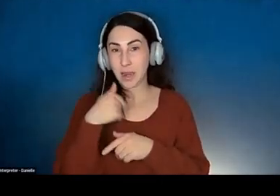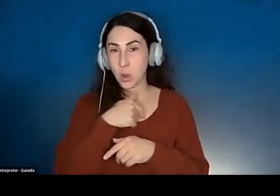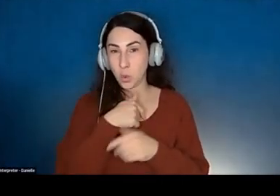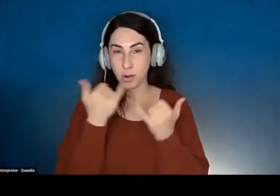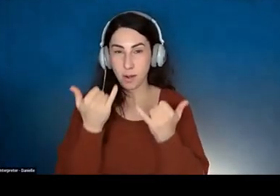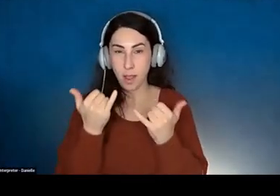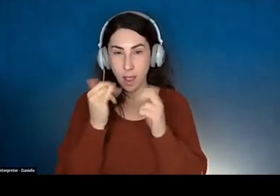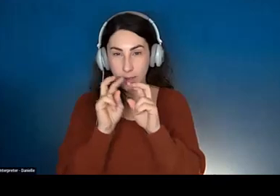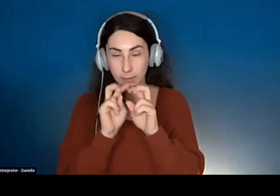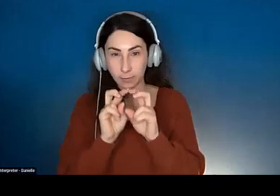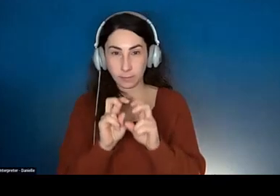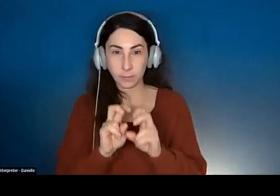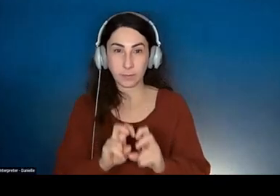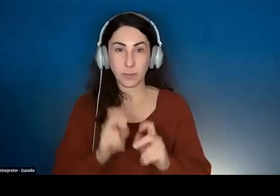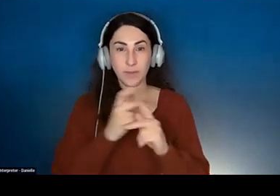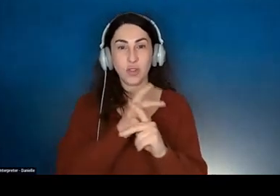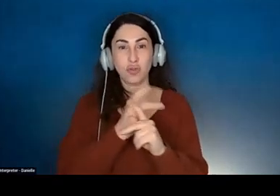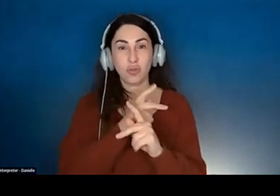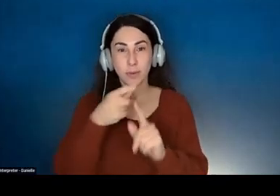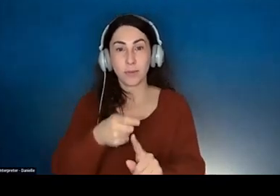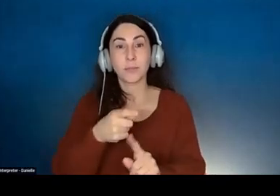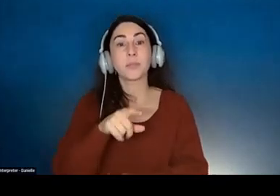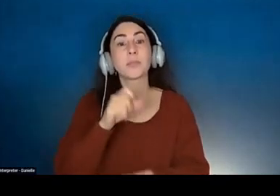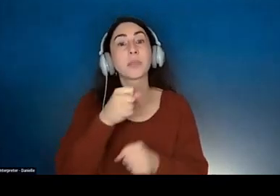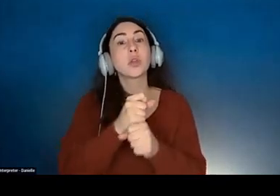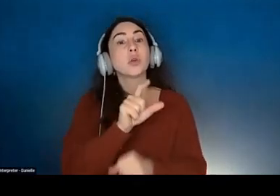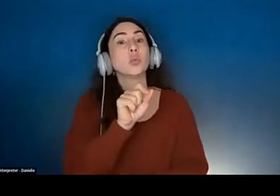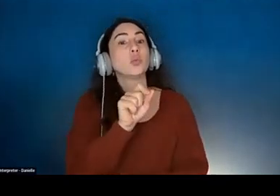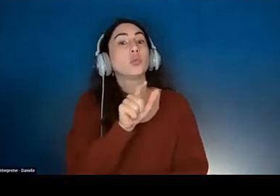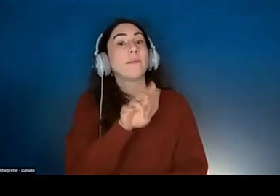this is what it looked like in Washington State.